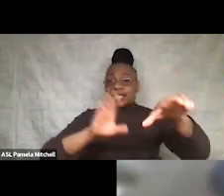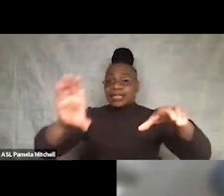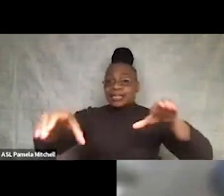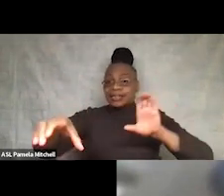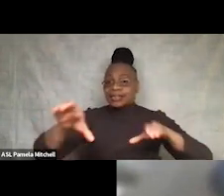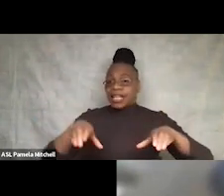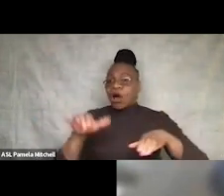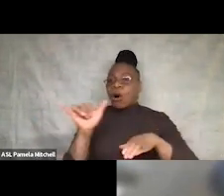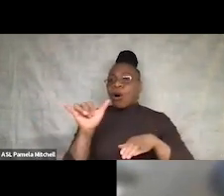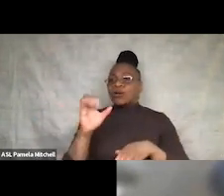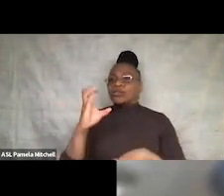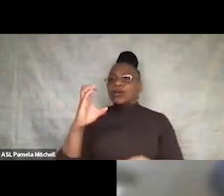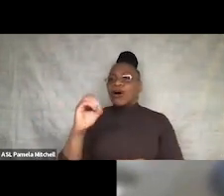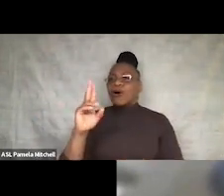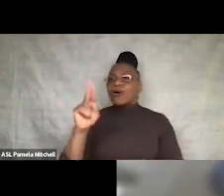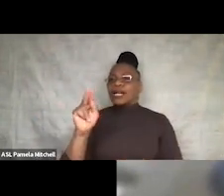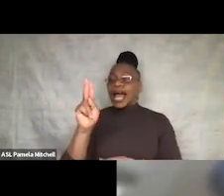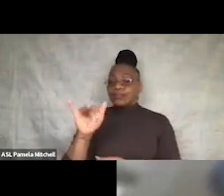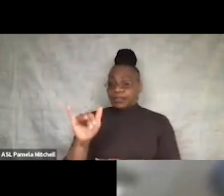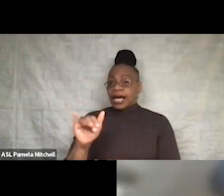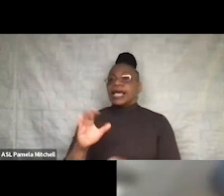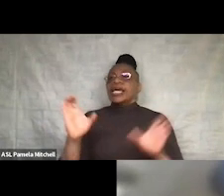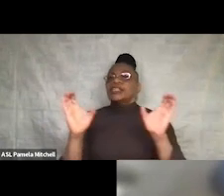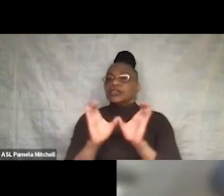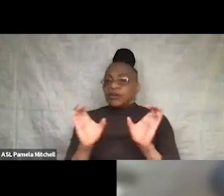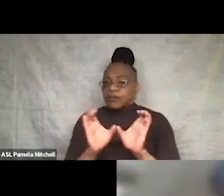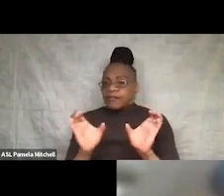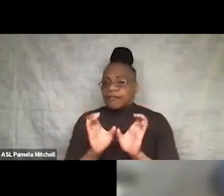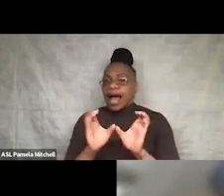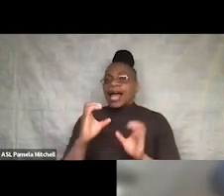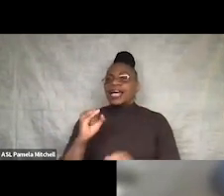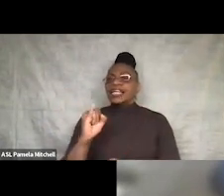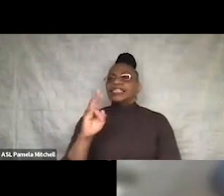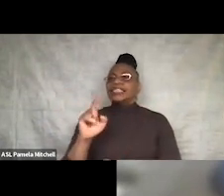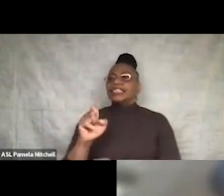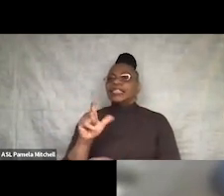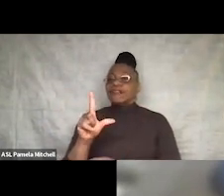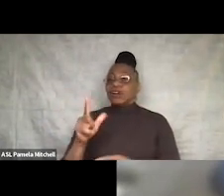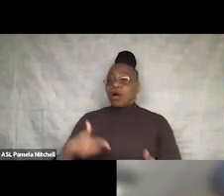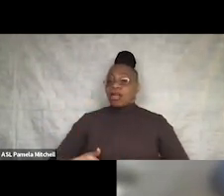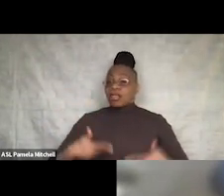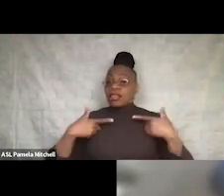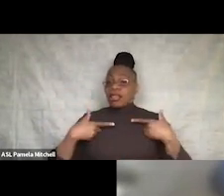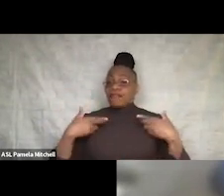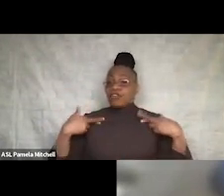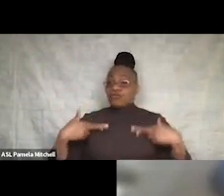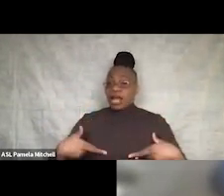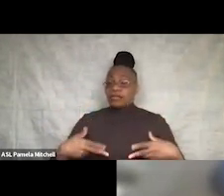It is a certified sober living residence. Offers, again, convenient location, affordable pricing,